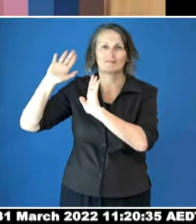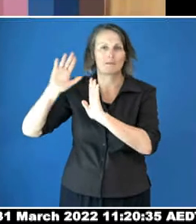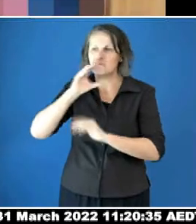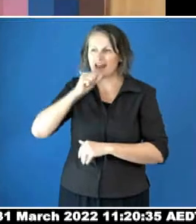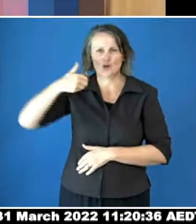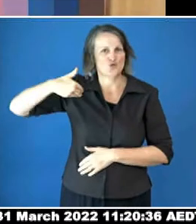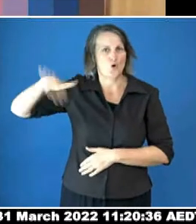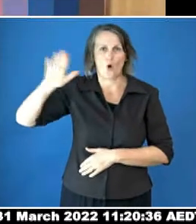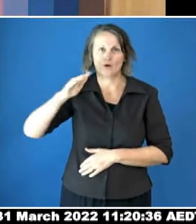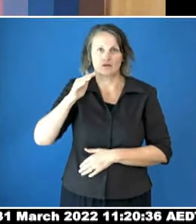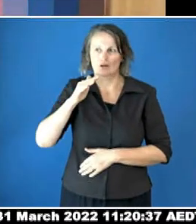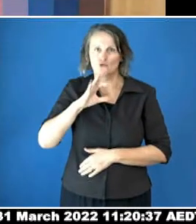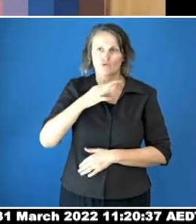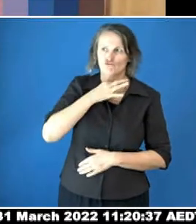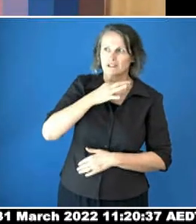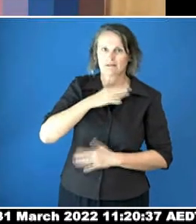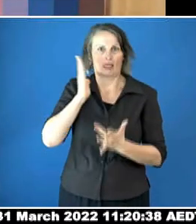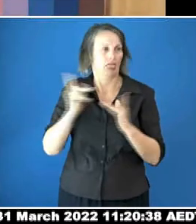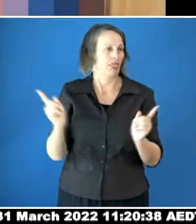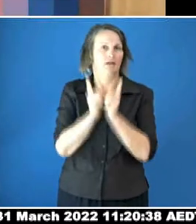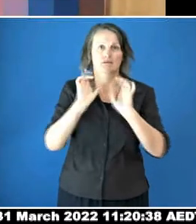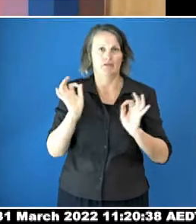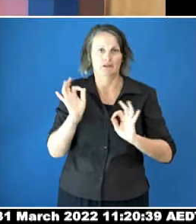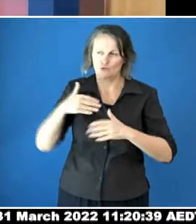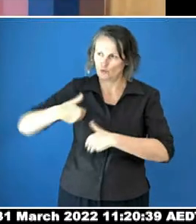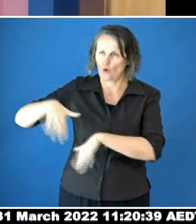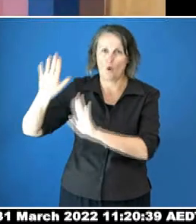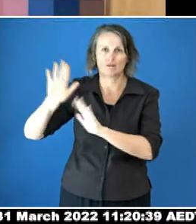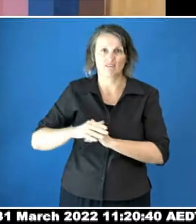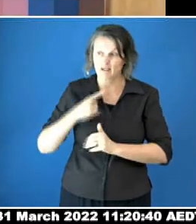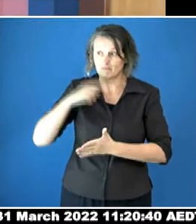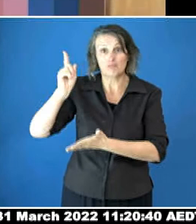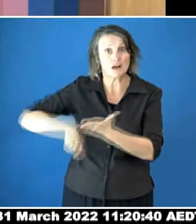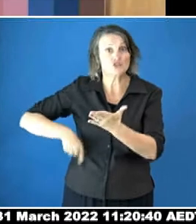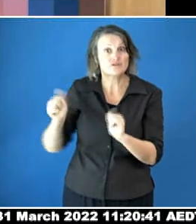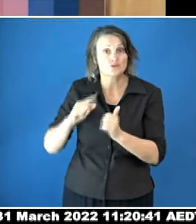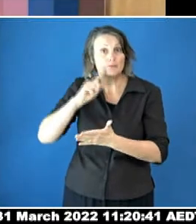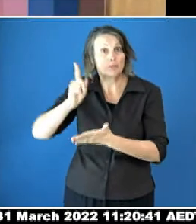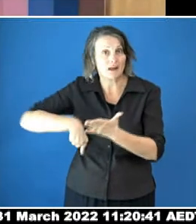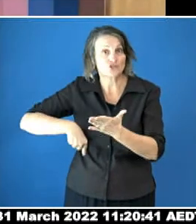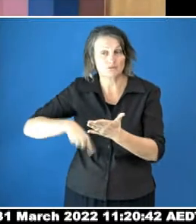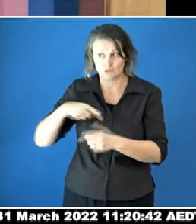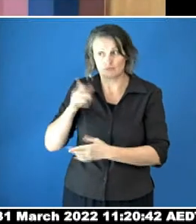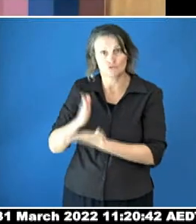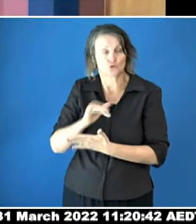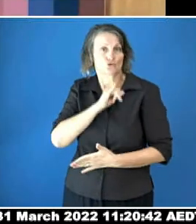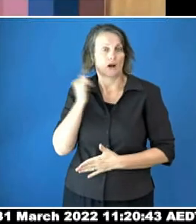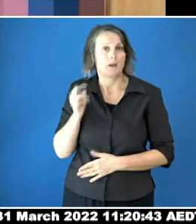him or him being around the community. And that he was punished for the crime that he committed.